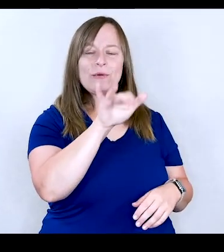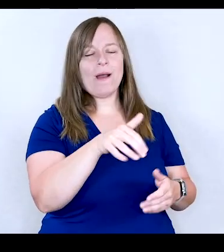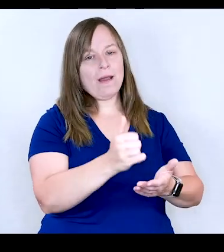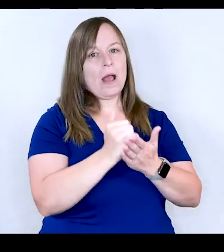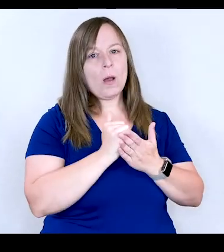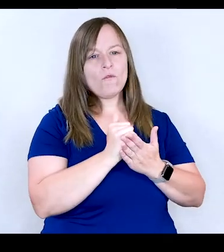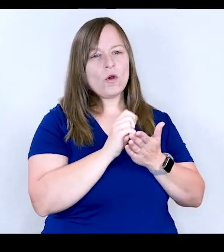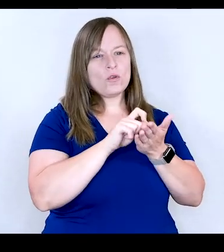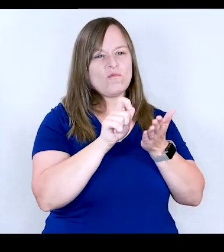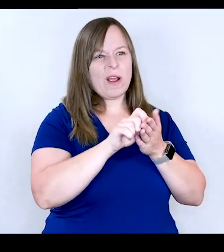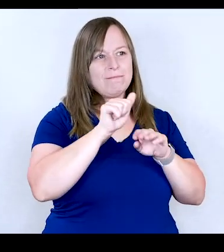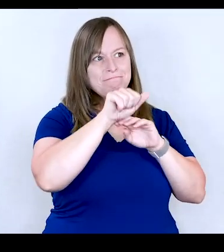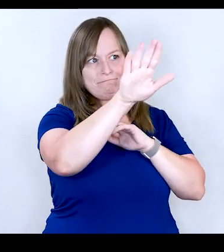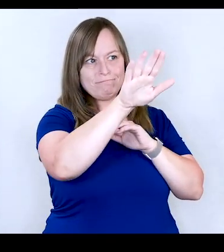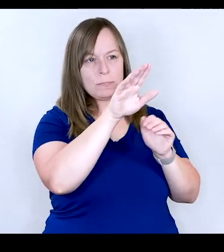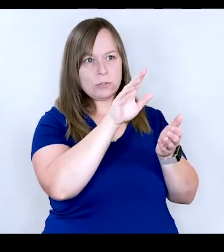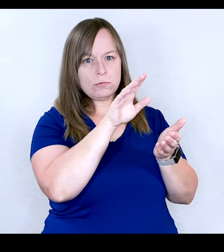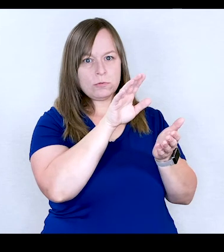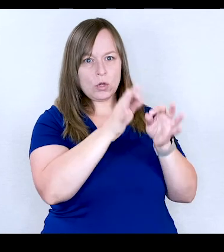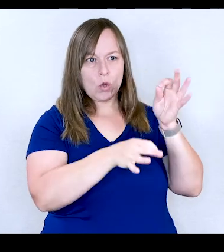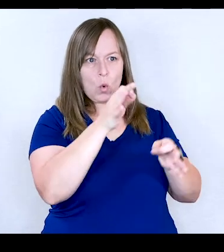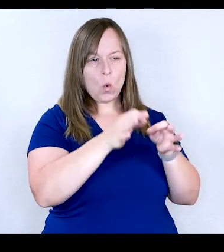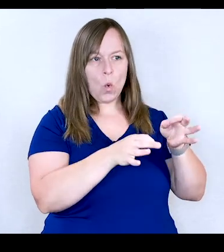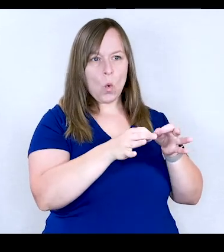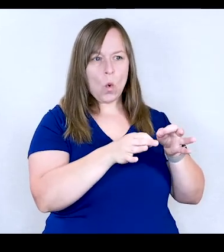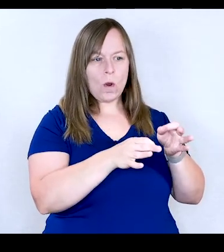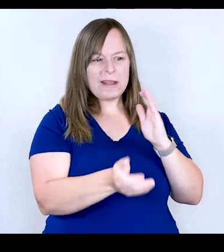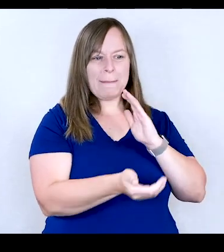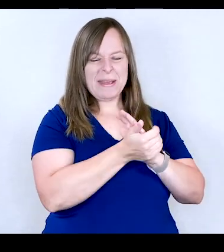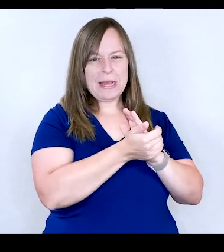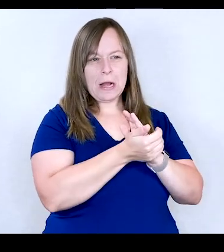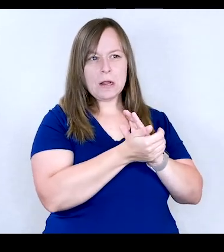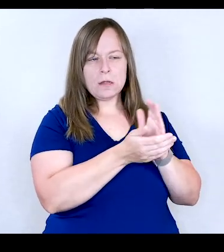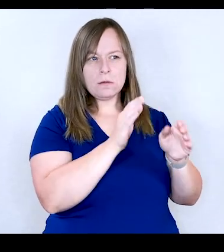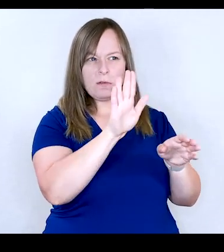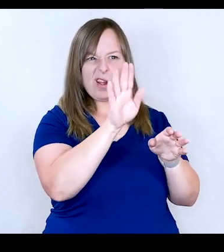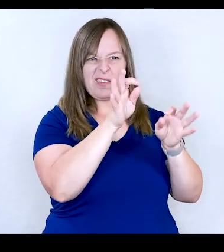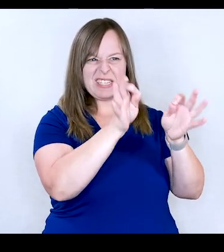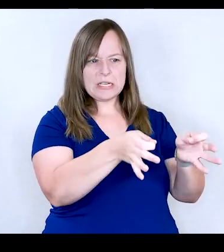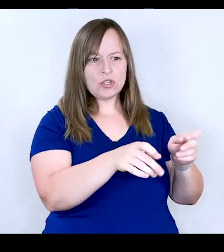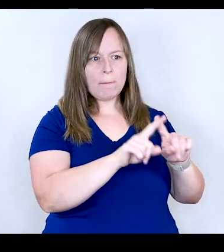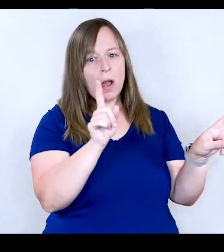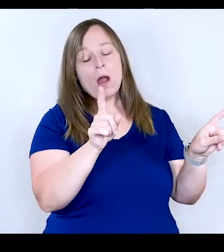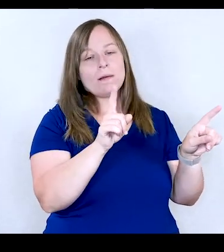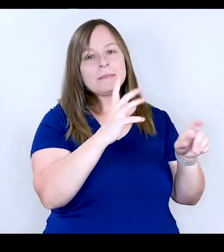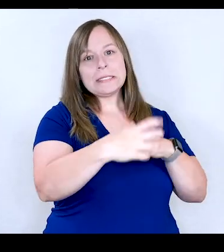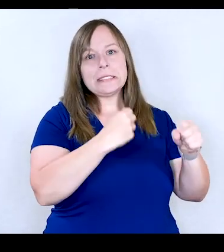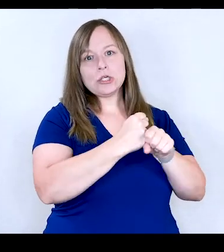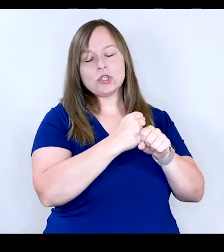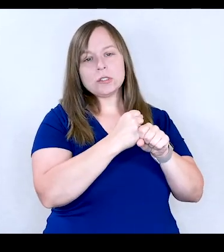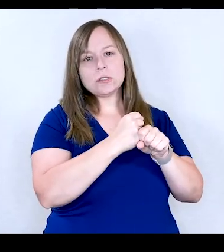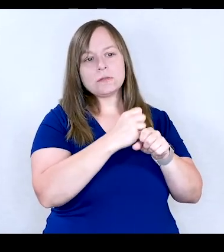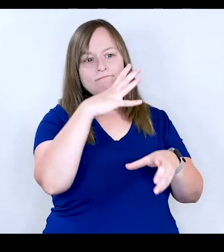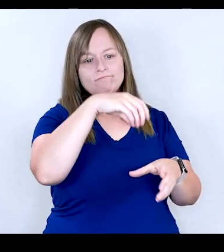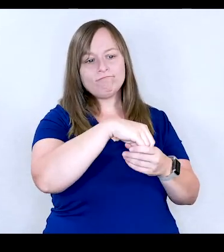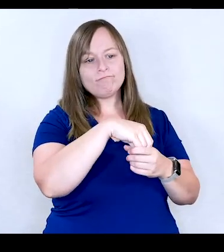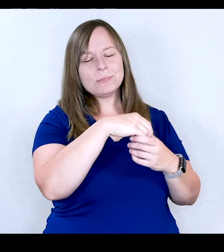was very helpful to right the court. I know that we took the appeals route and appealed the court, but that takes years. I think that's where,